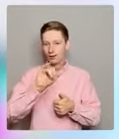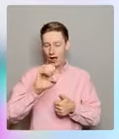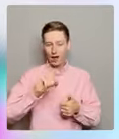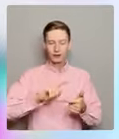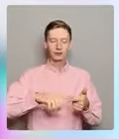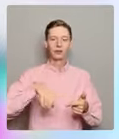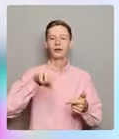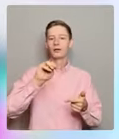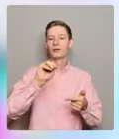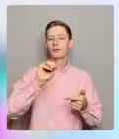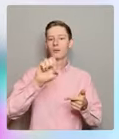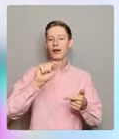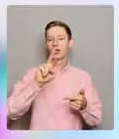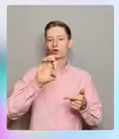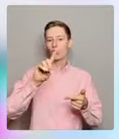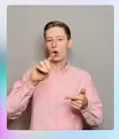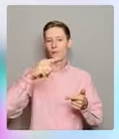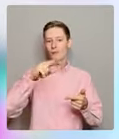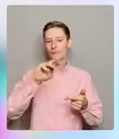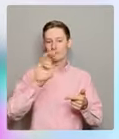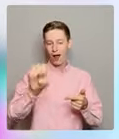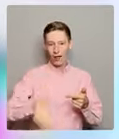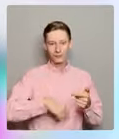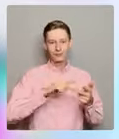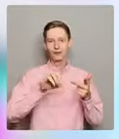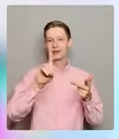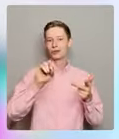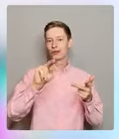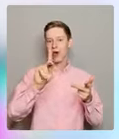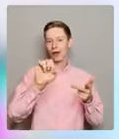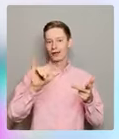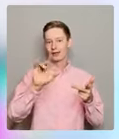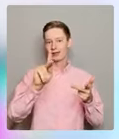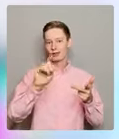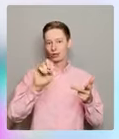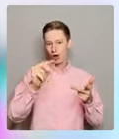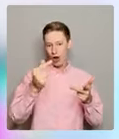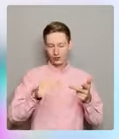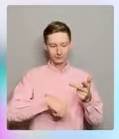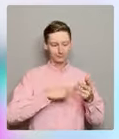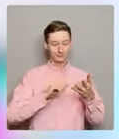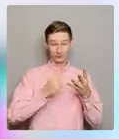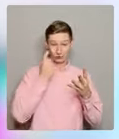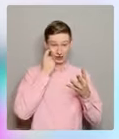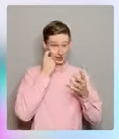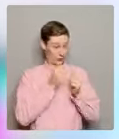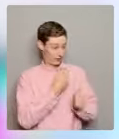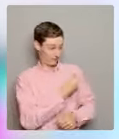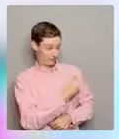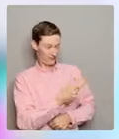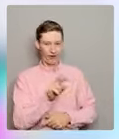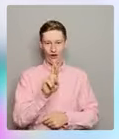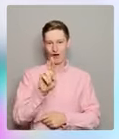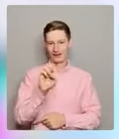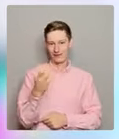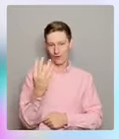the Donkey Kong Country Returns series. And most recently, you and I worked together on Resident Evil 4 for the Meta Quest 2.